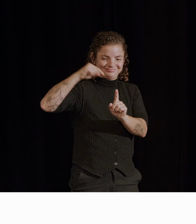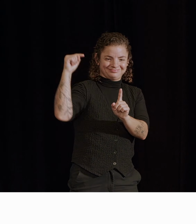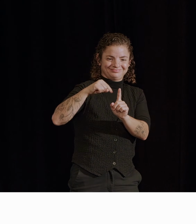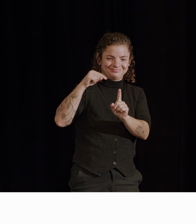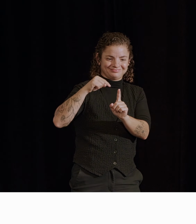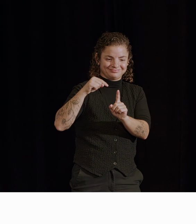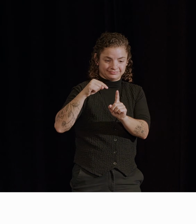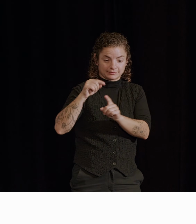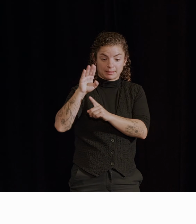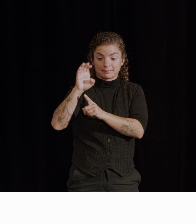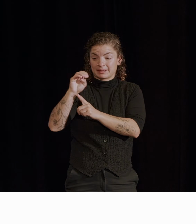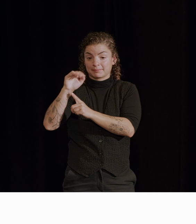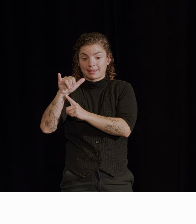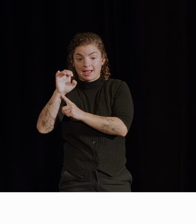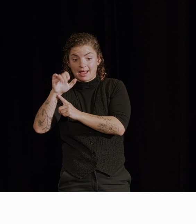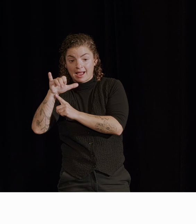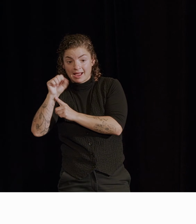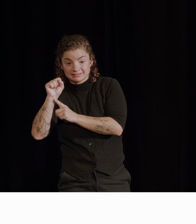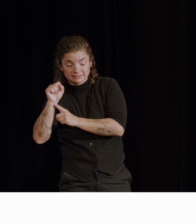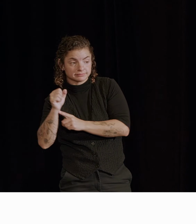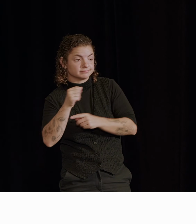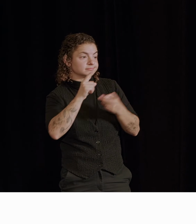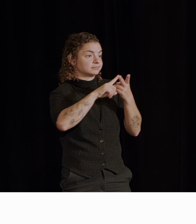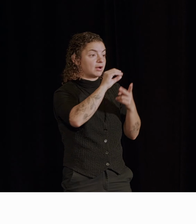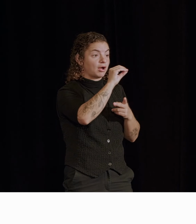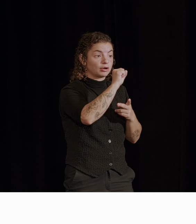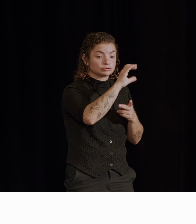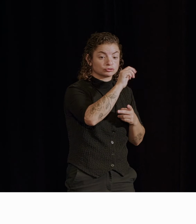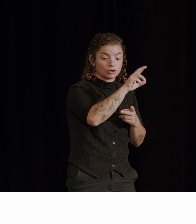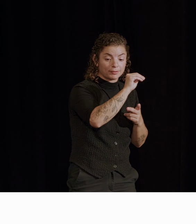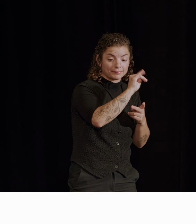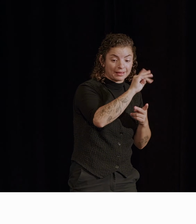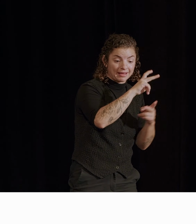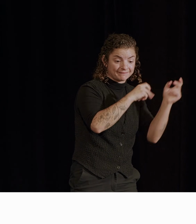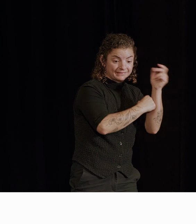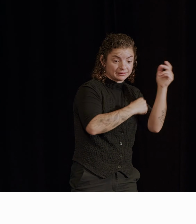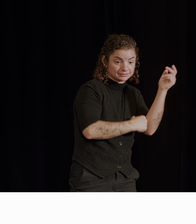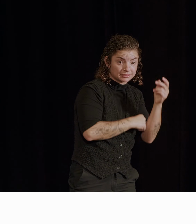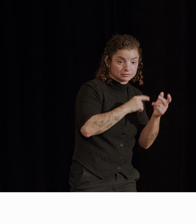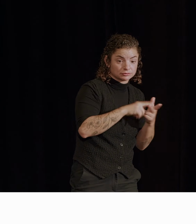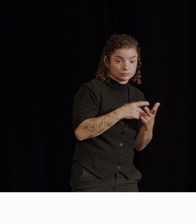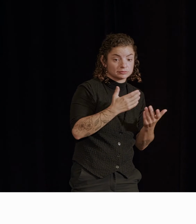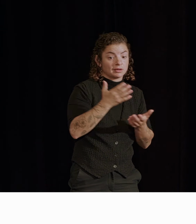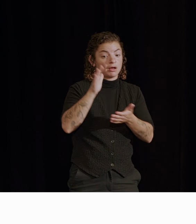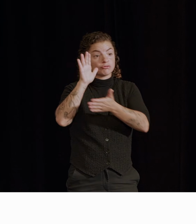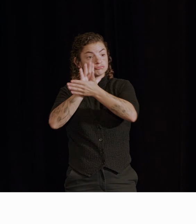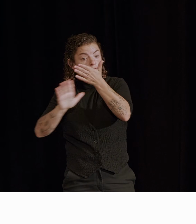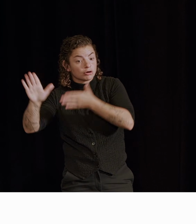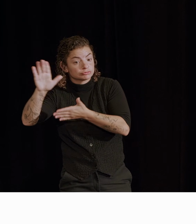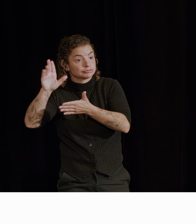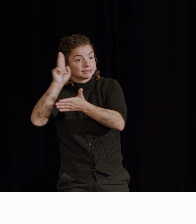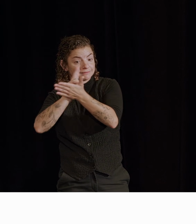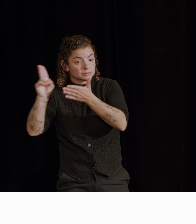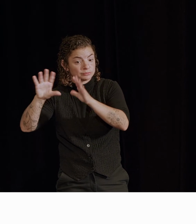with academic institutions like the University of Utah. The true impact of this technology is realized